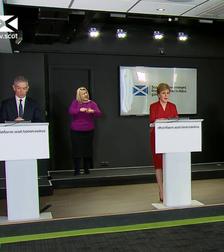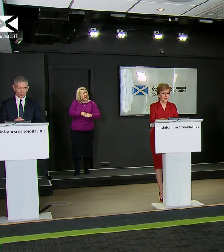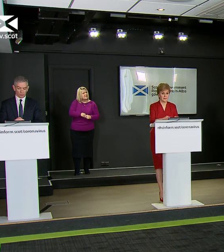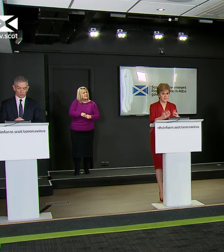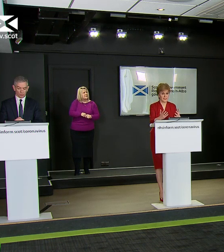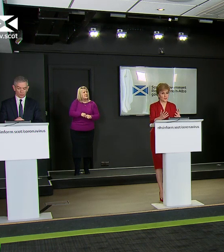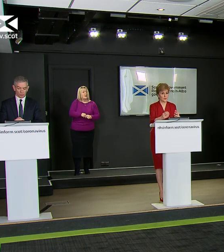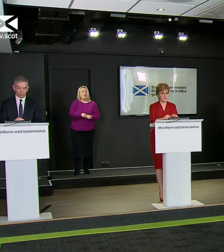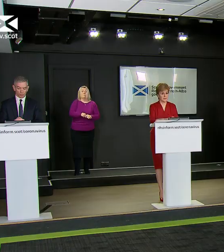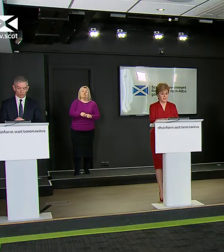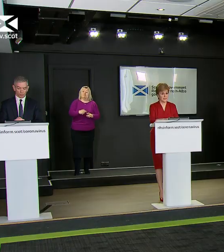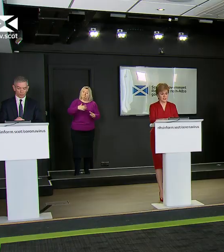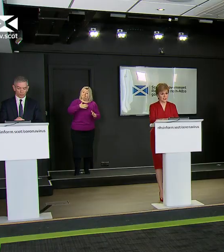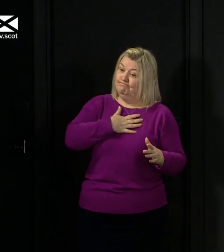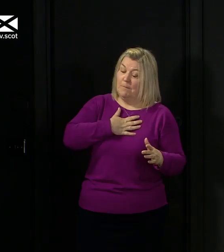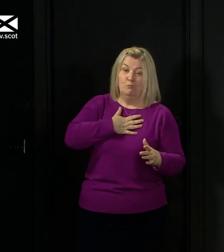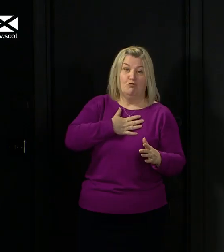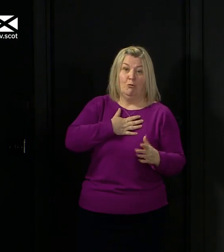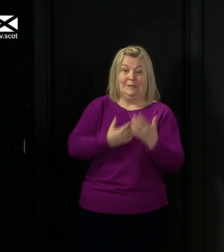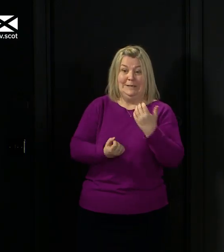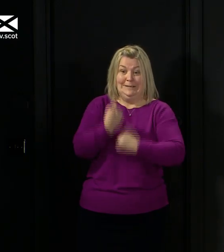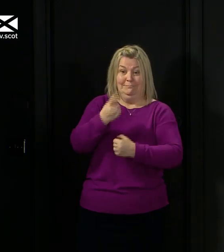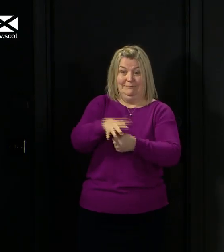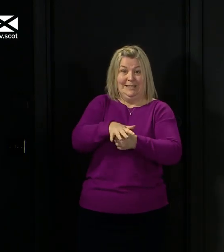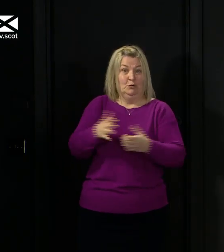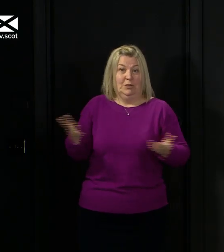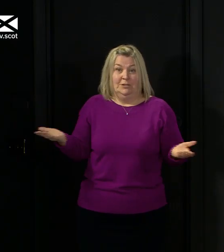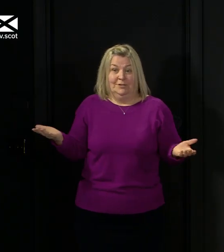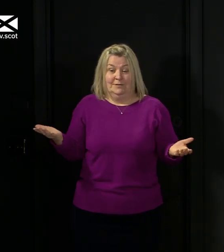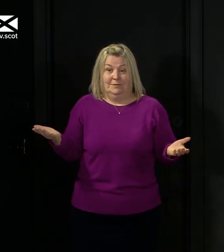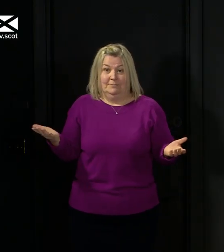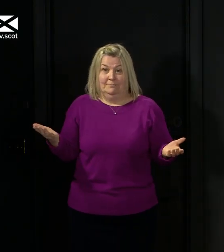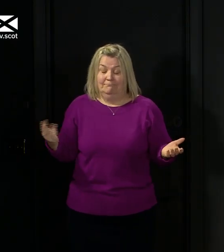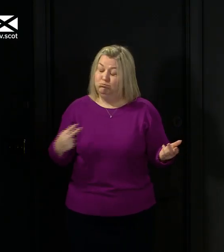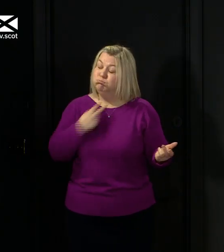I am very sorry that this situation has arisen. I deeply regret, and I have said that in interviews